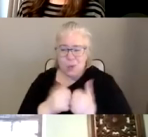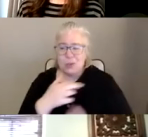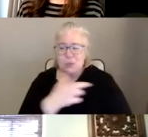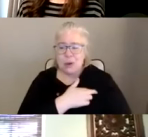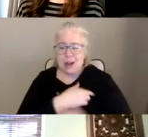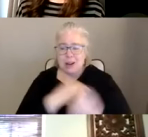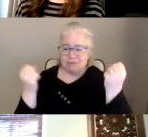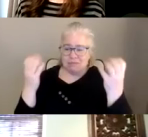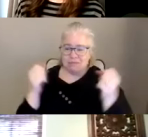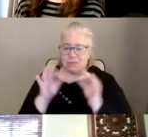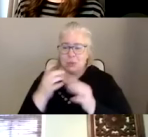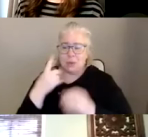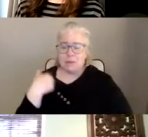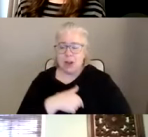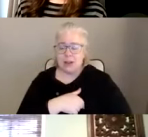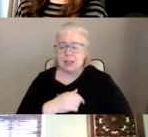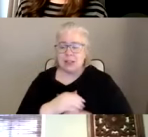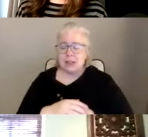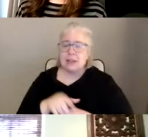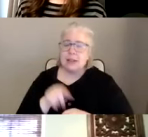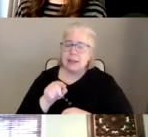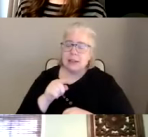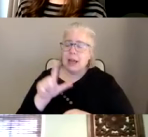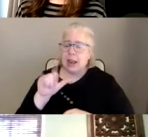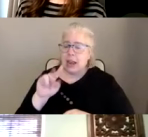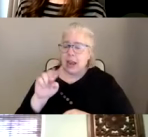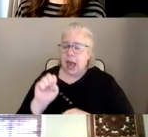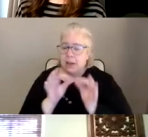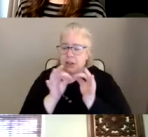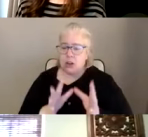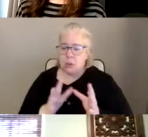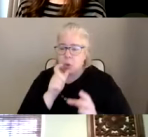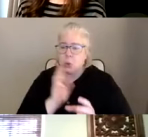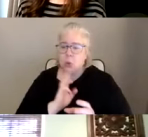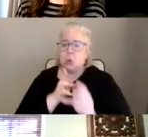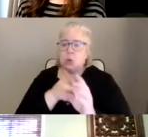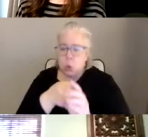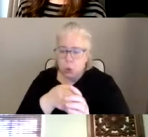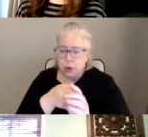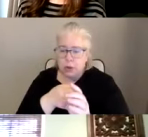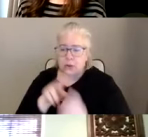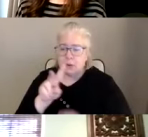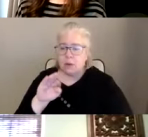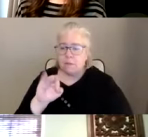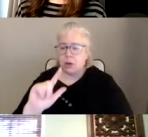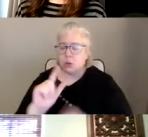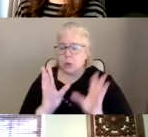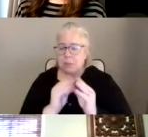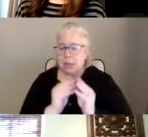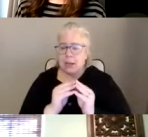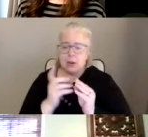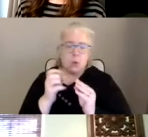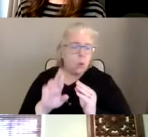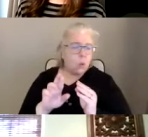interpreting for us. It's a live interpreter that joins a virtual meeting or a virtual event.